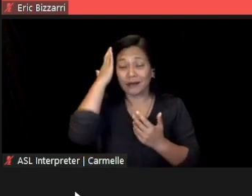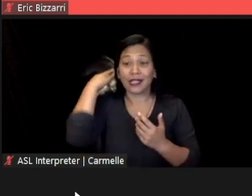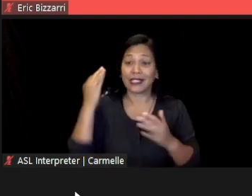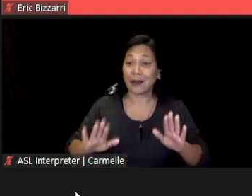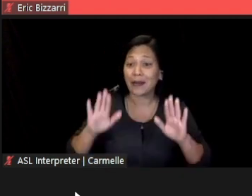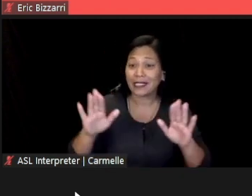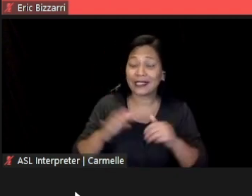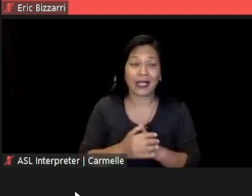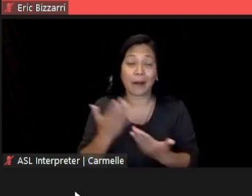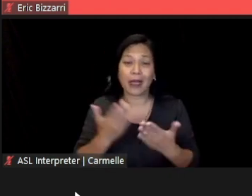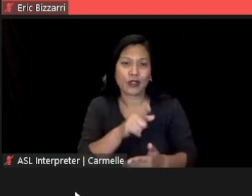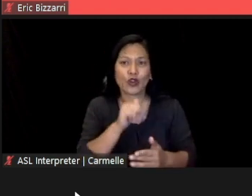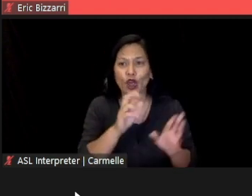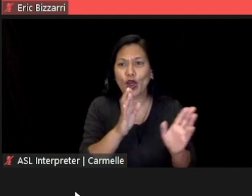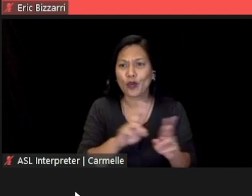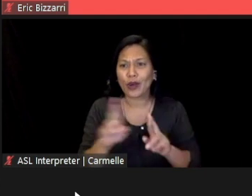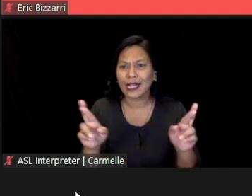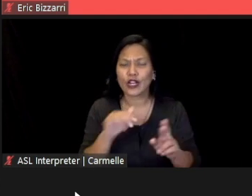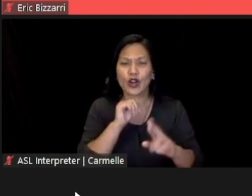Your financing wasn't in order. You didn't read the guidelines.